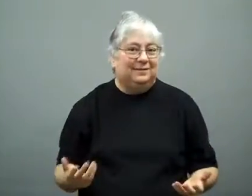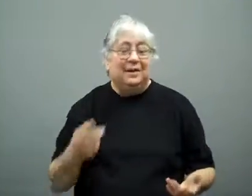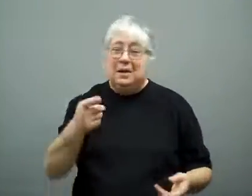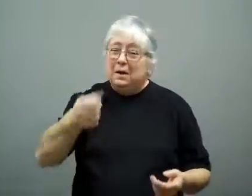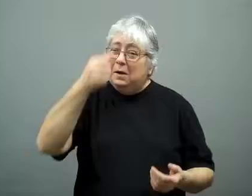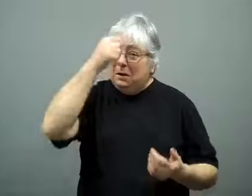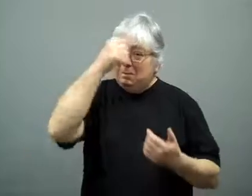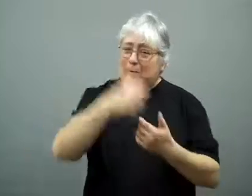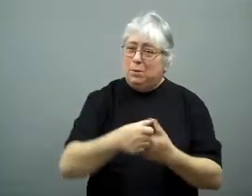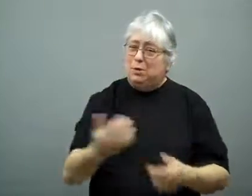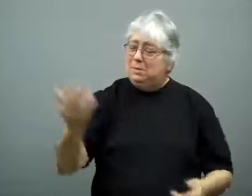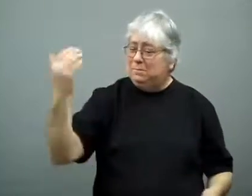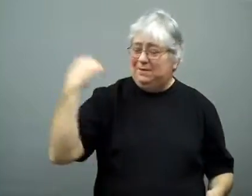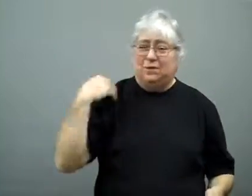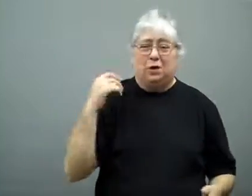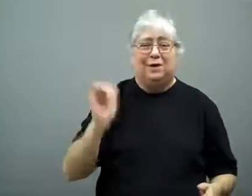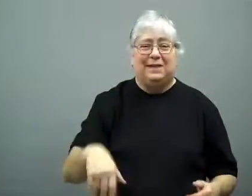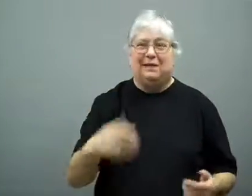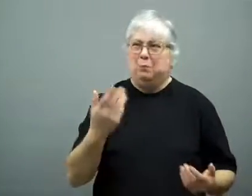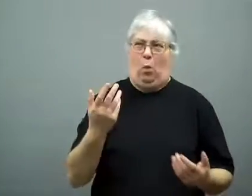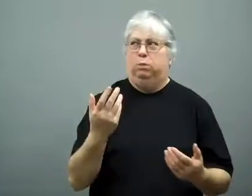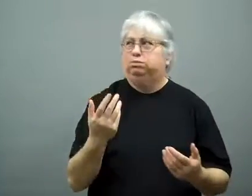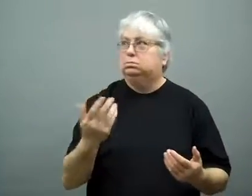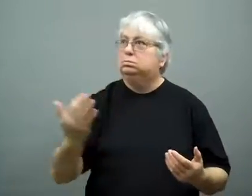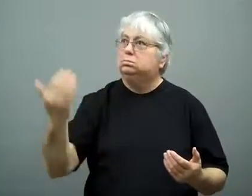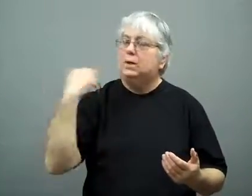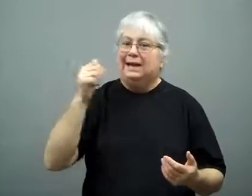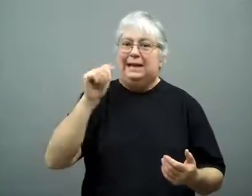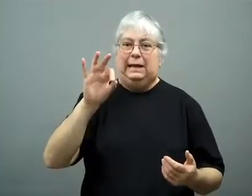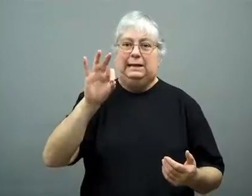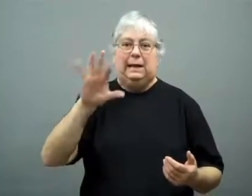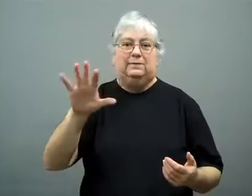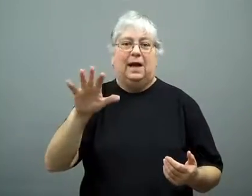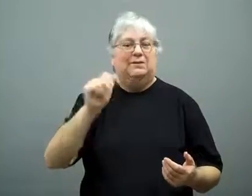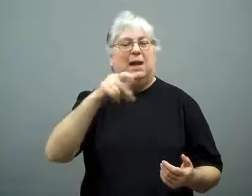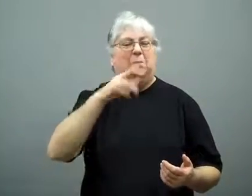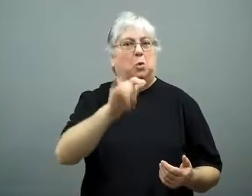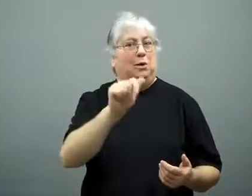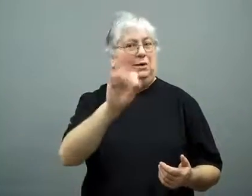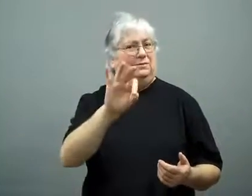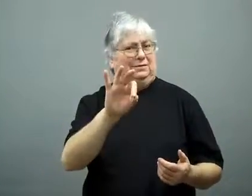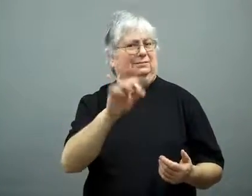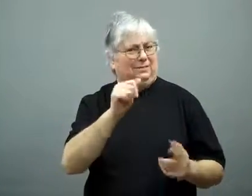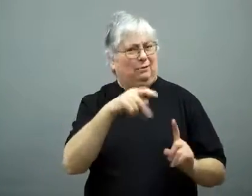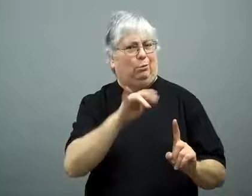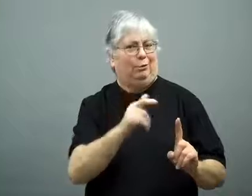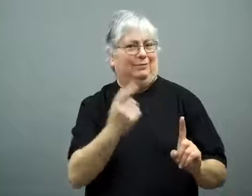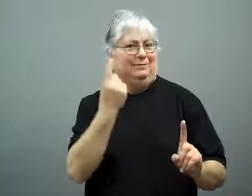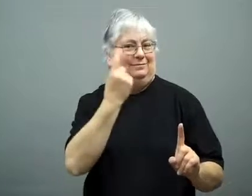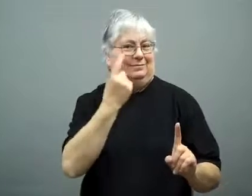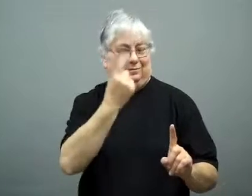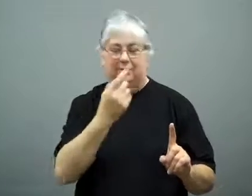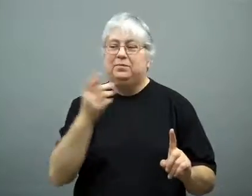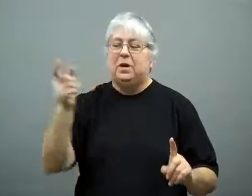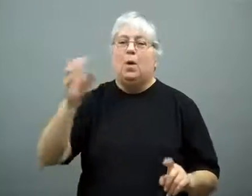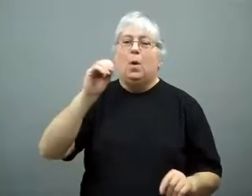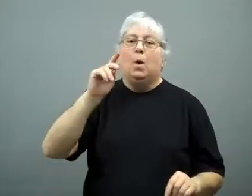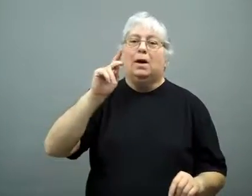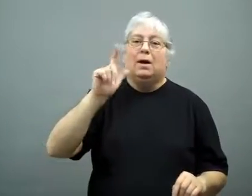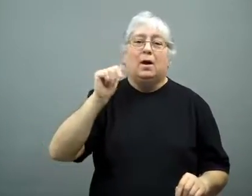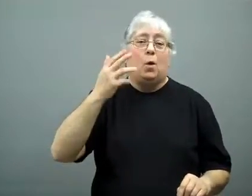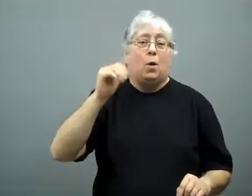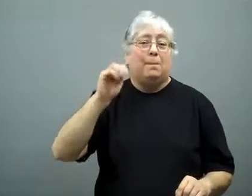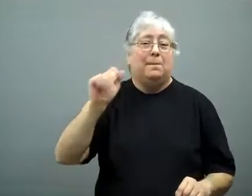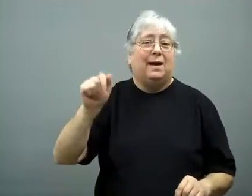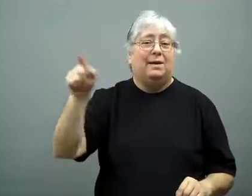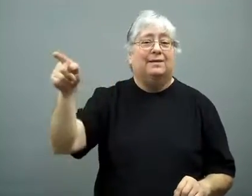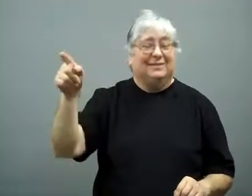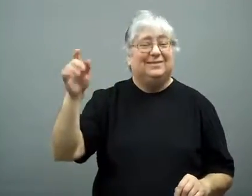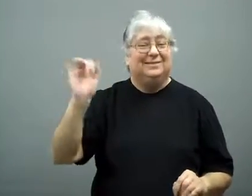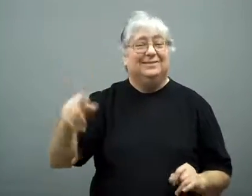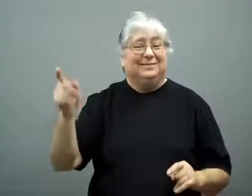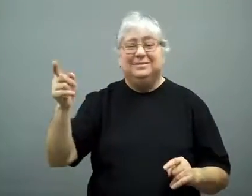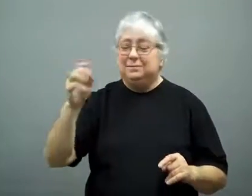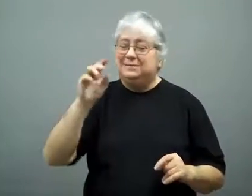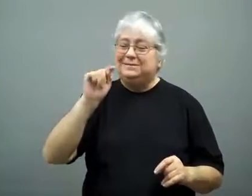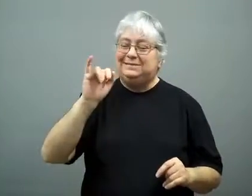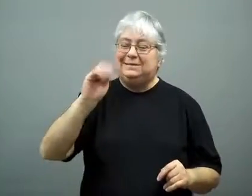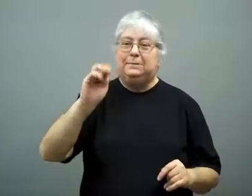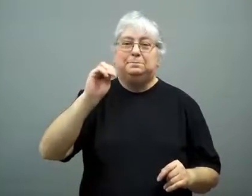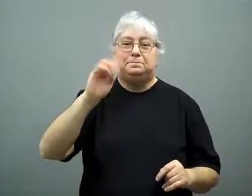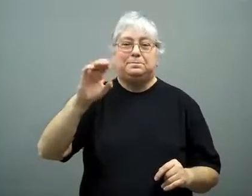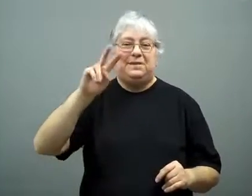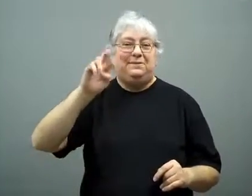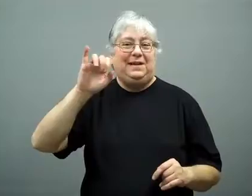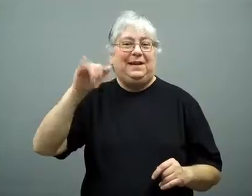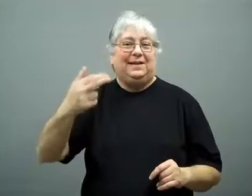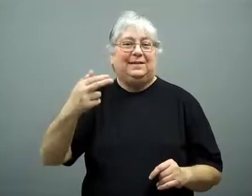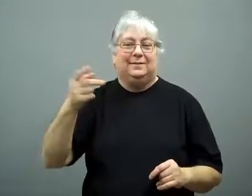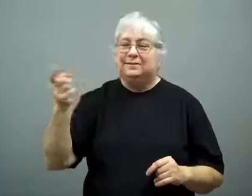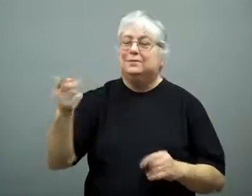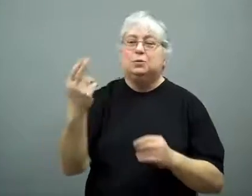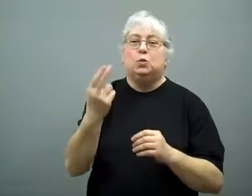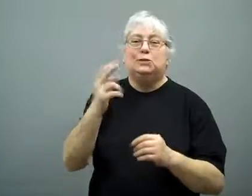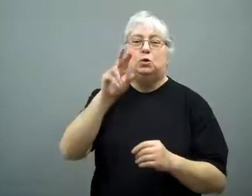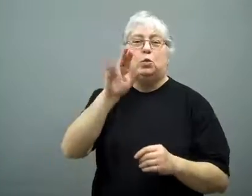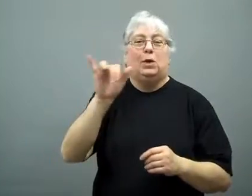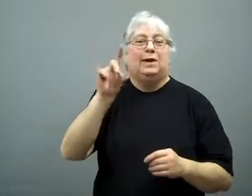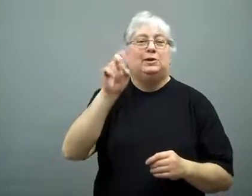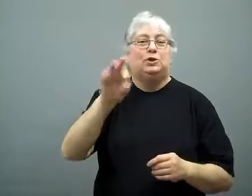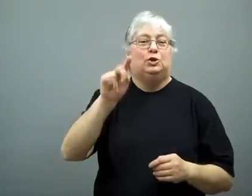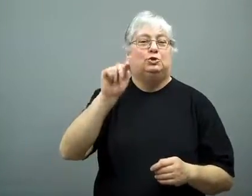You may remember back in April 19, 1995, ironic that it was April,